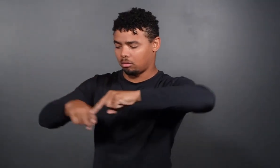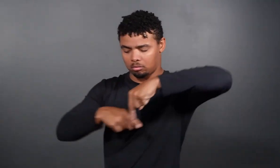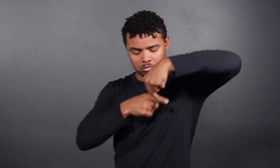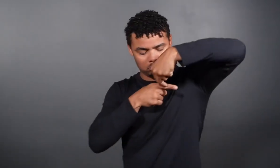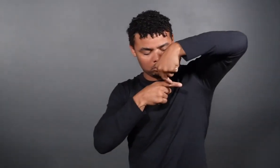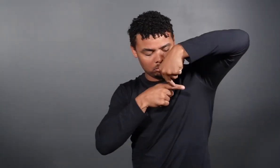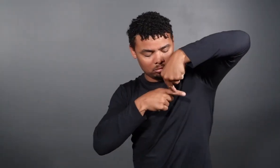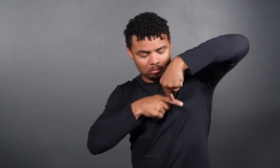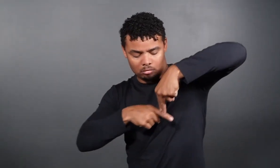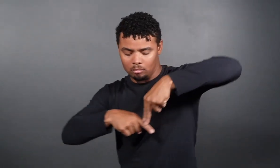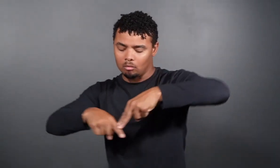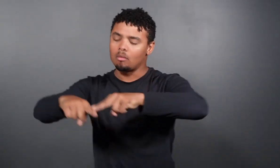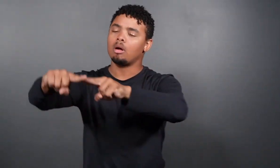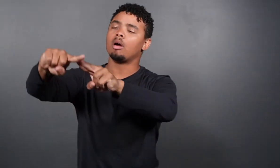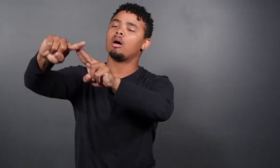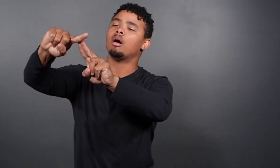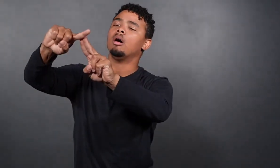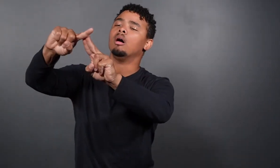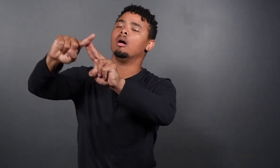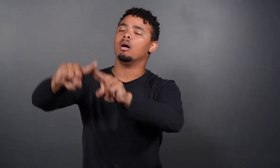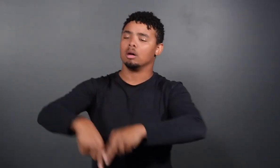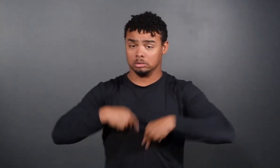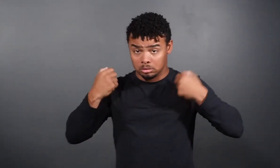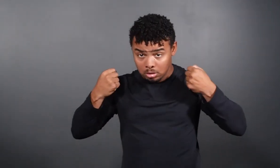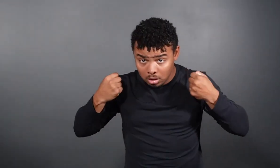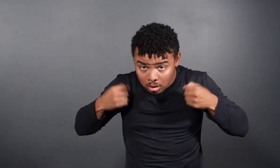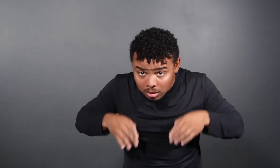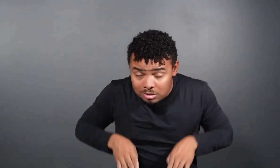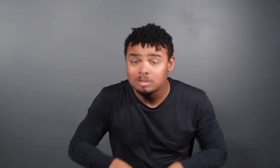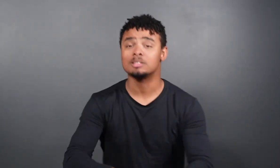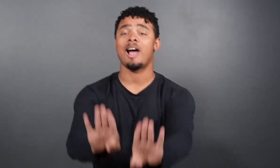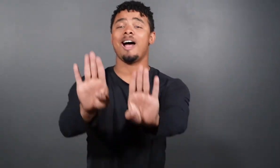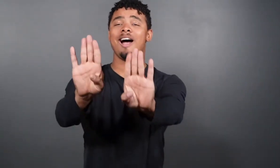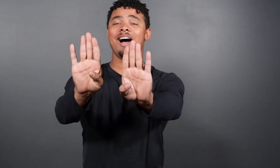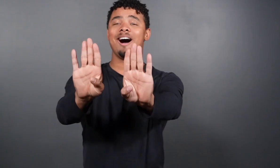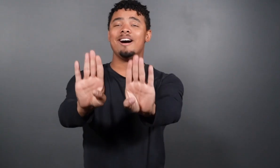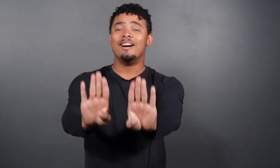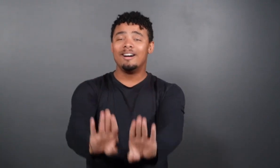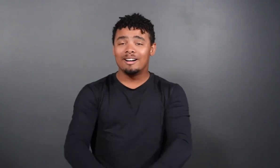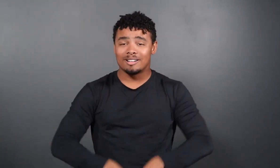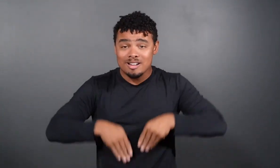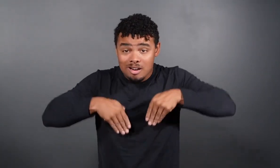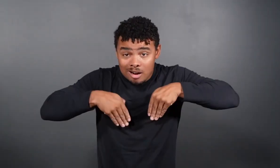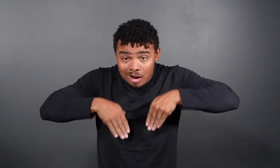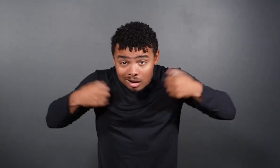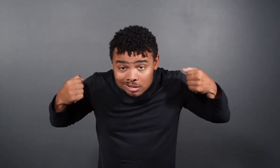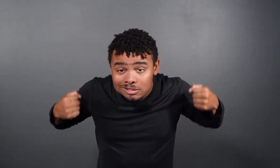two legs stand on the swing a girl swinging joyously!